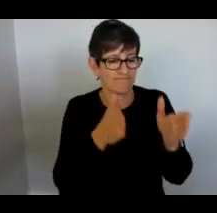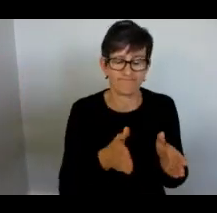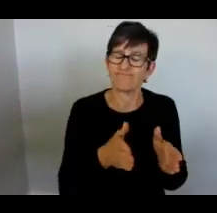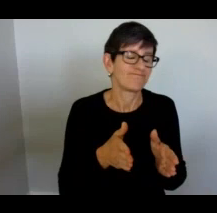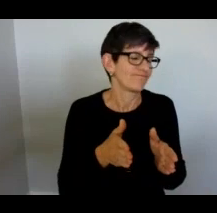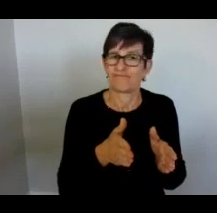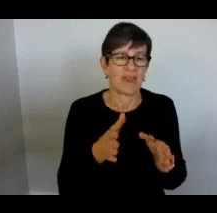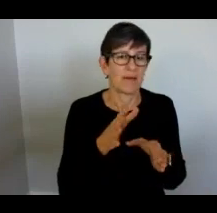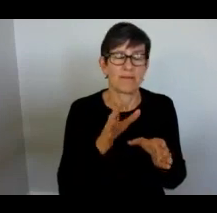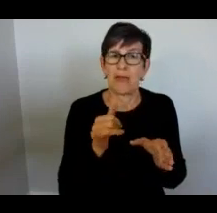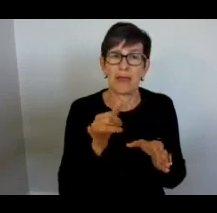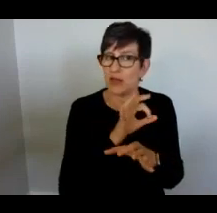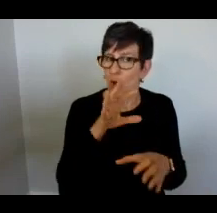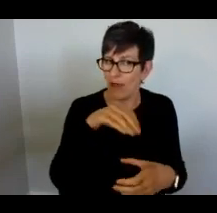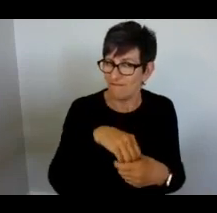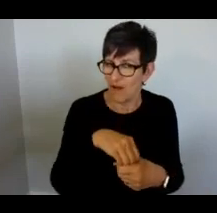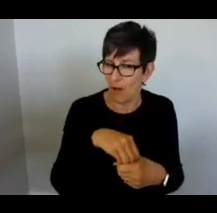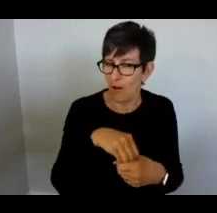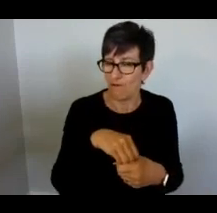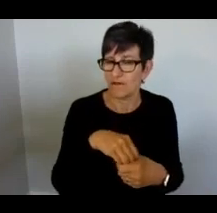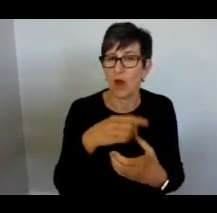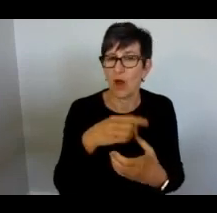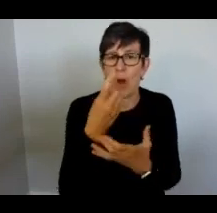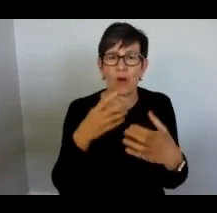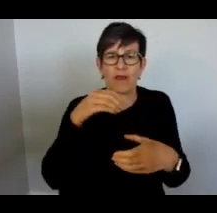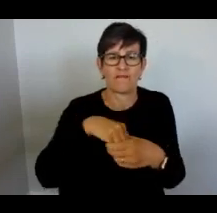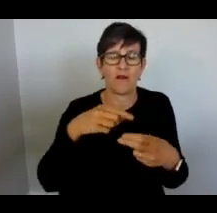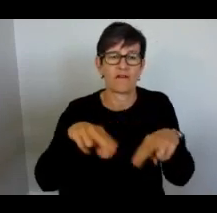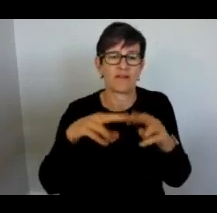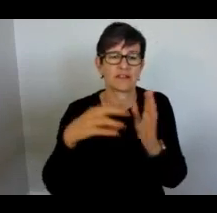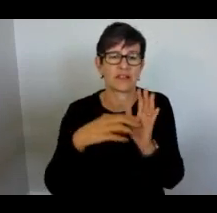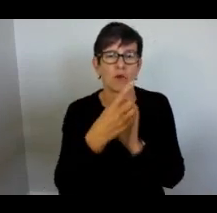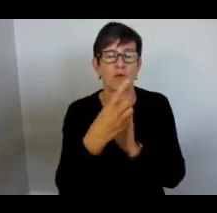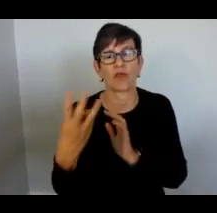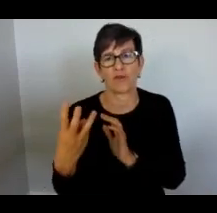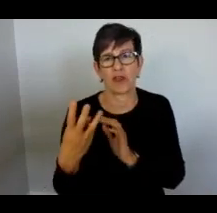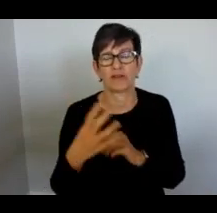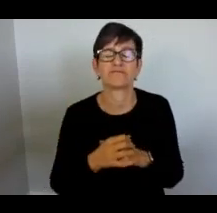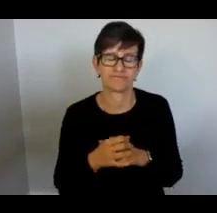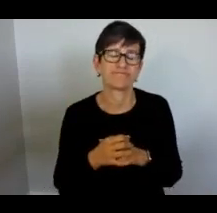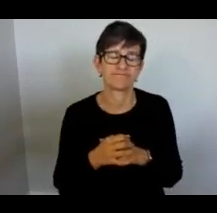dropped off and that could be the reason. KATHERINE: Thank you for that insight, Ese.